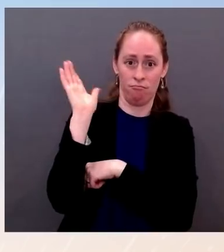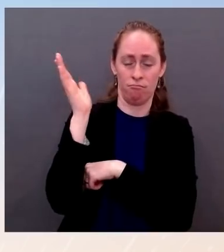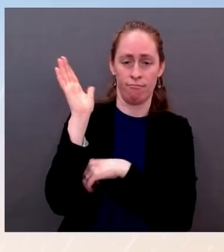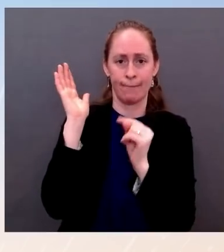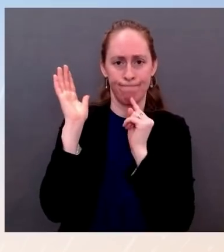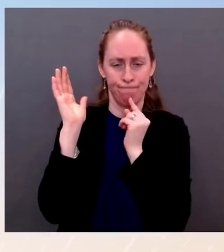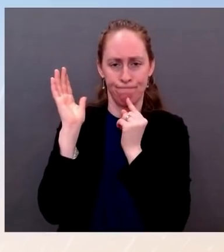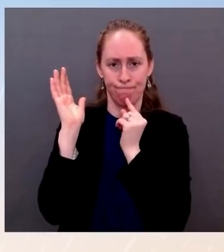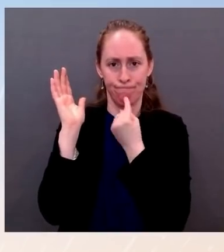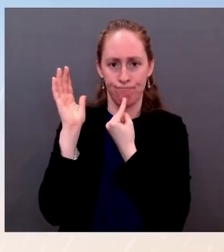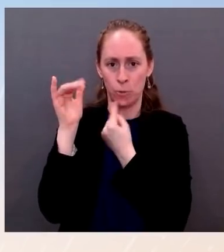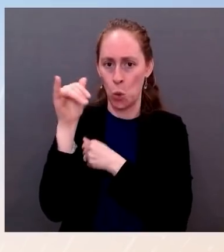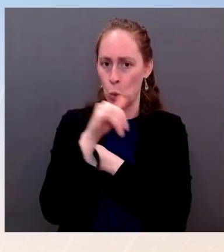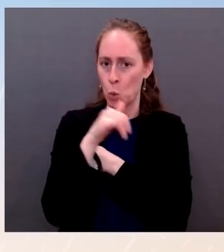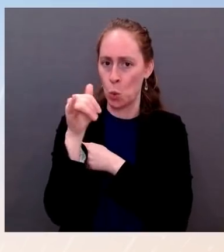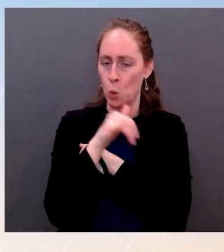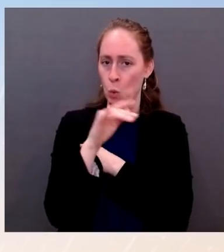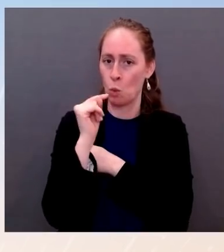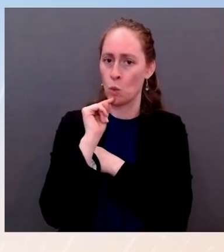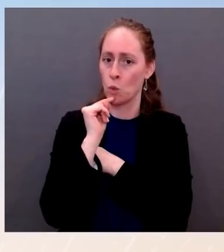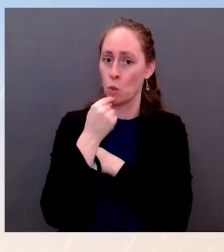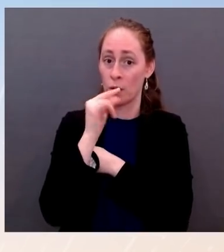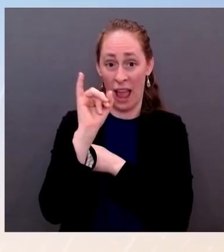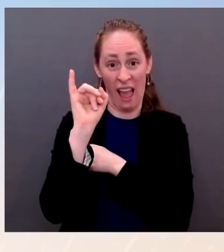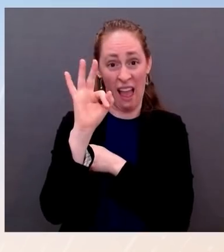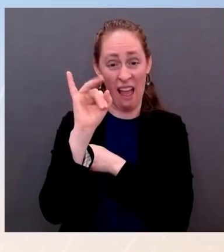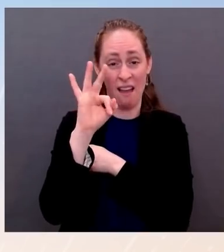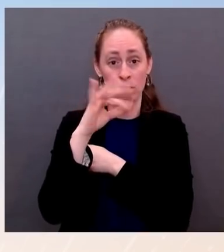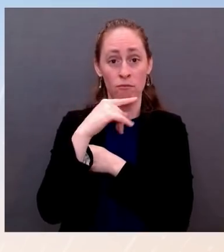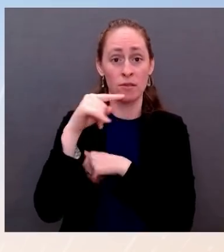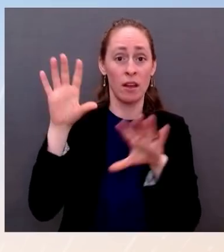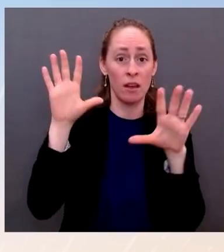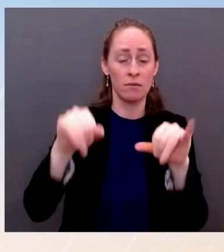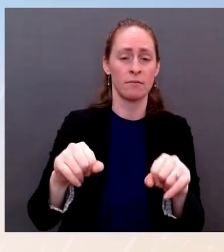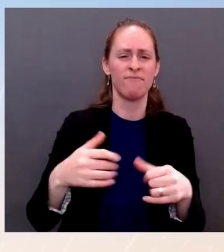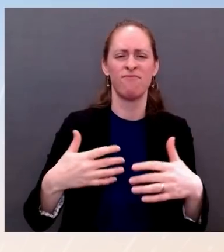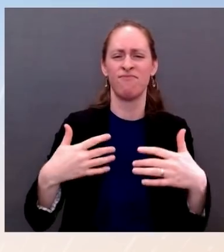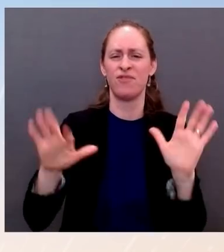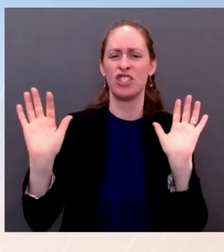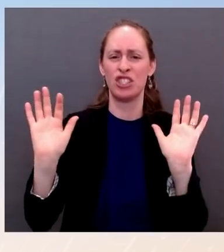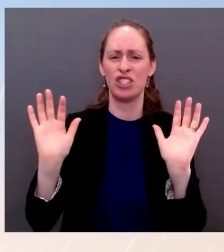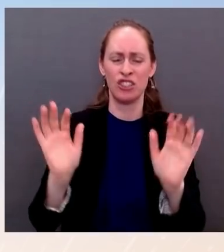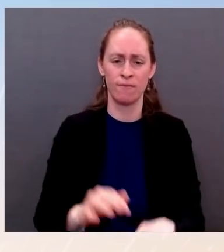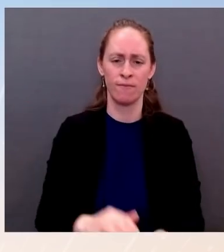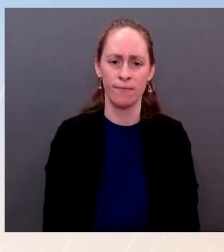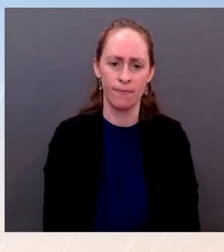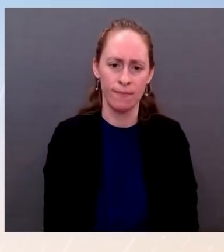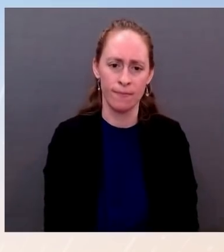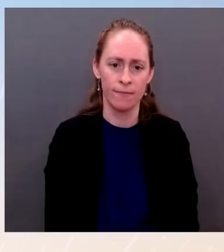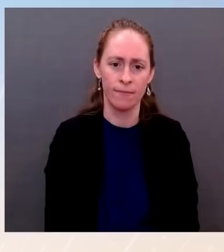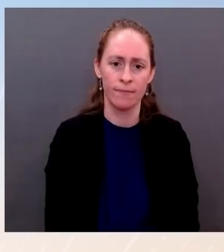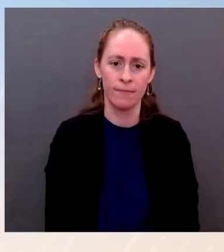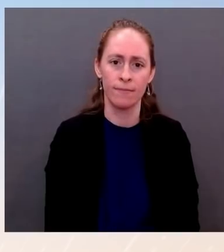and the difficulty of not just being in the middle of a military zone,